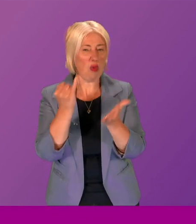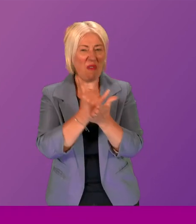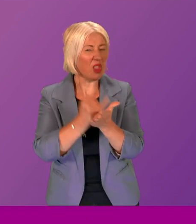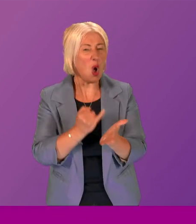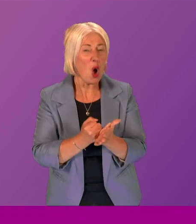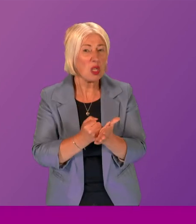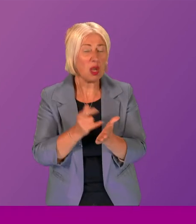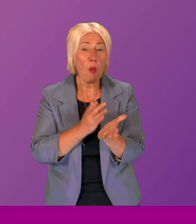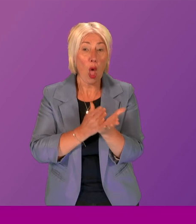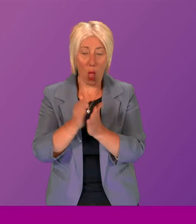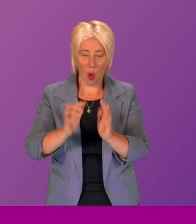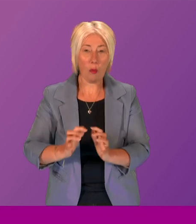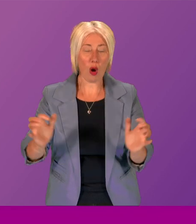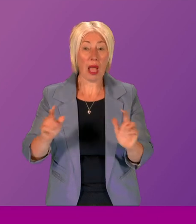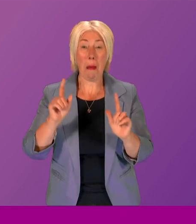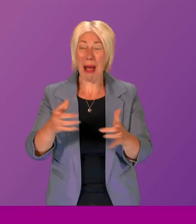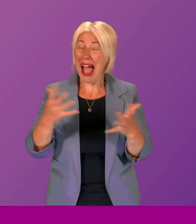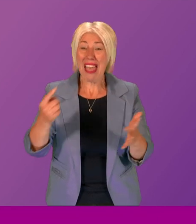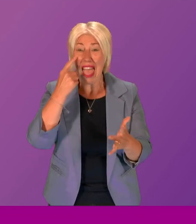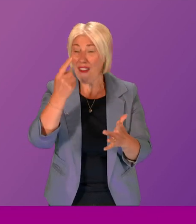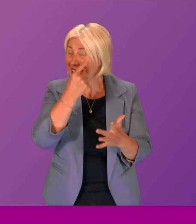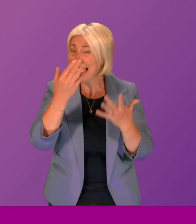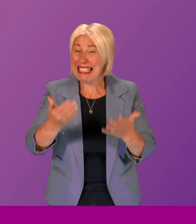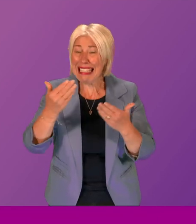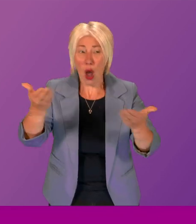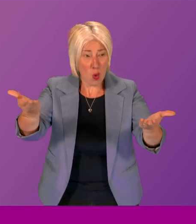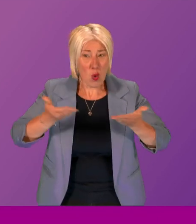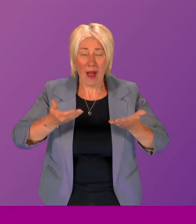despite the overwhelming evidence that we are getting from front-line officers and